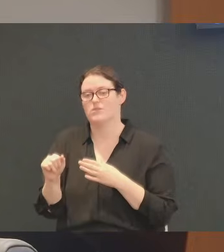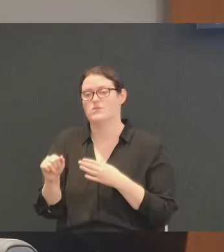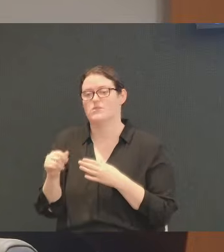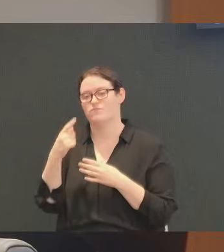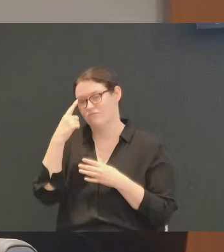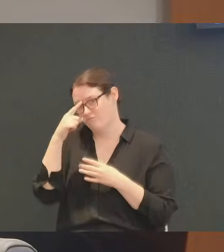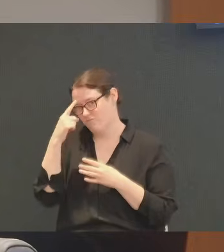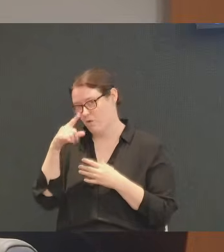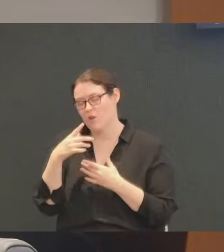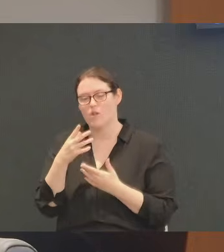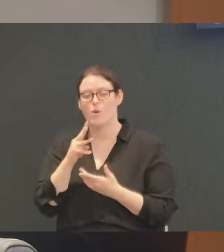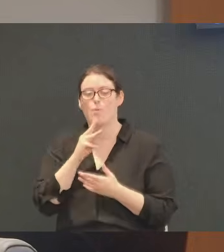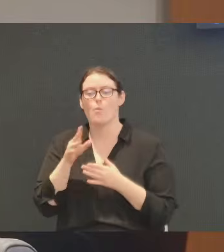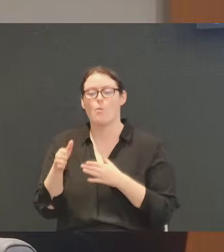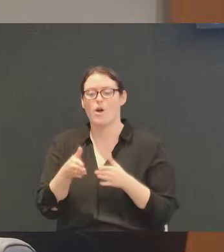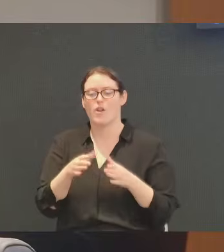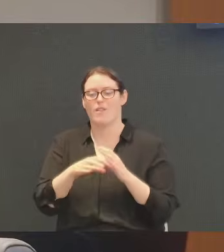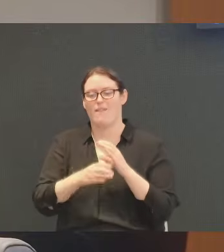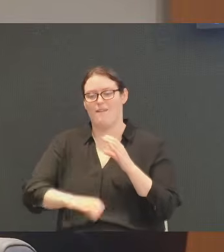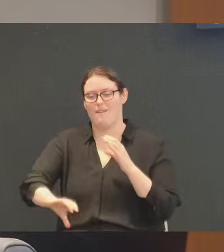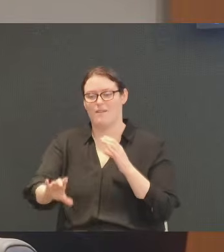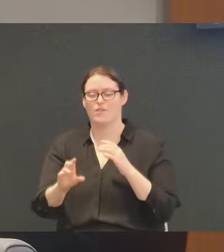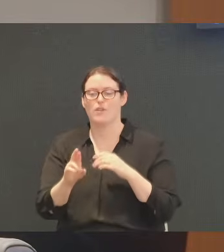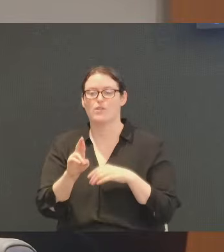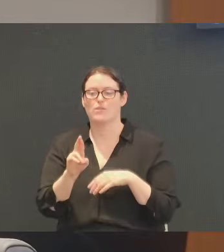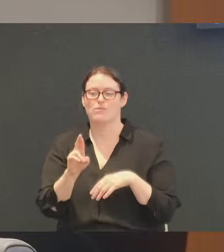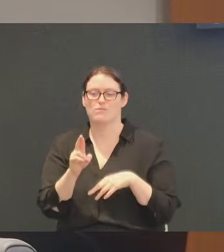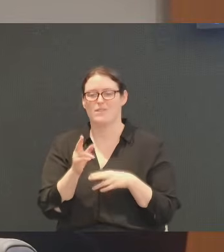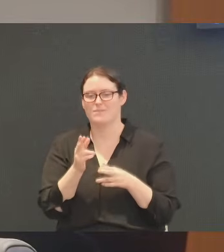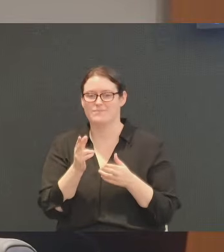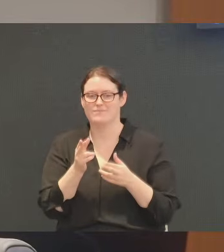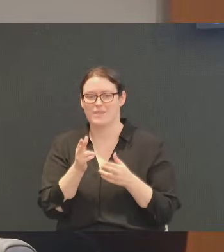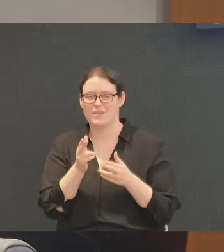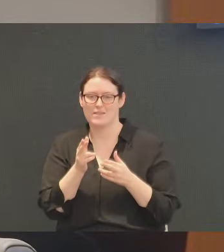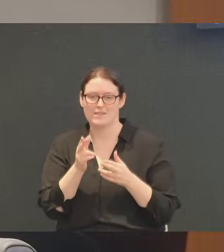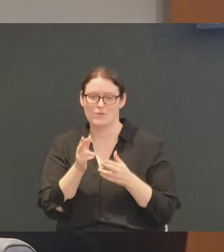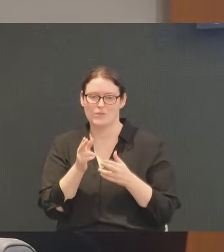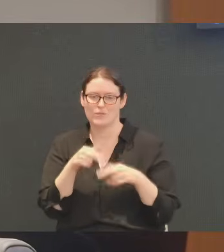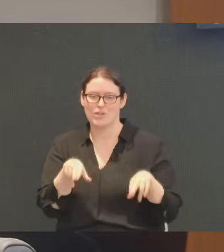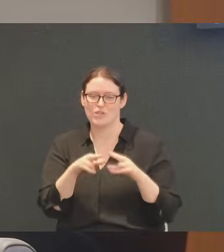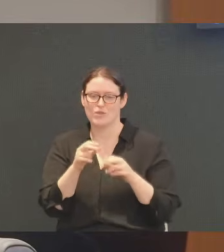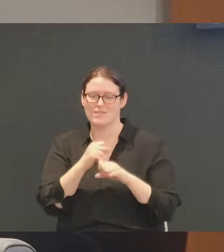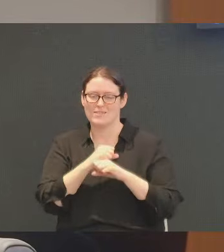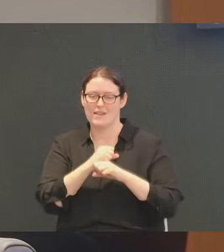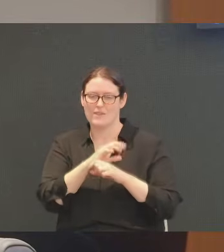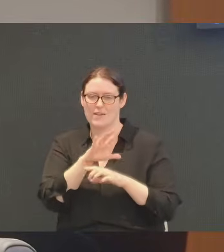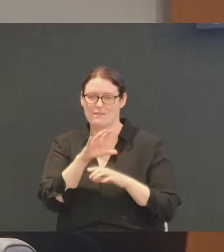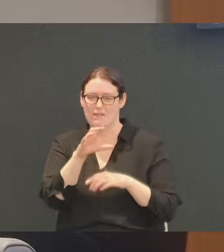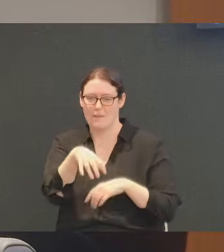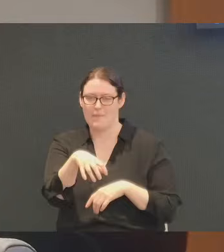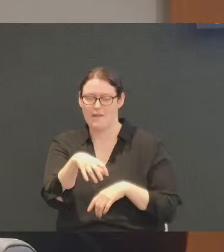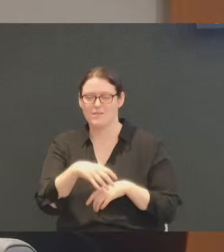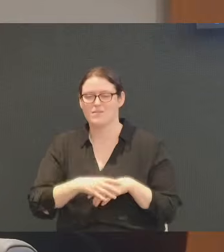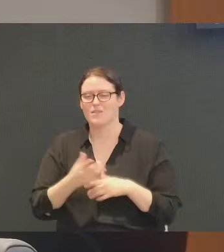the water line at the Regional Safety Complex. this is these are dollars that we have known